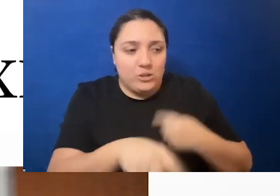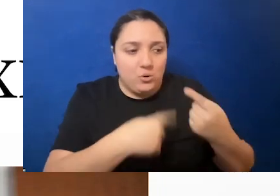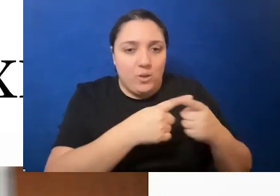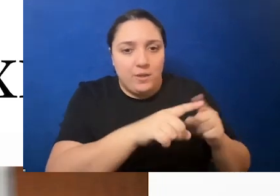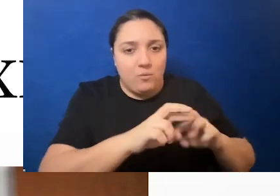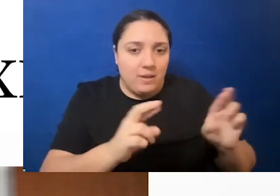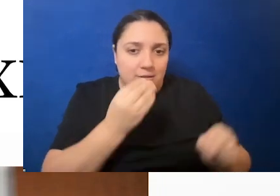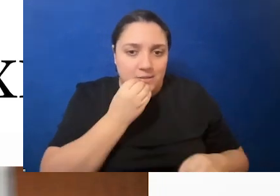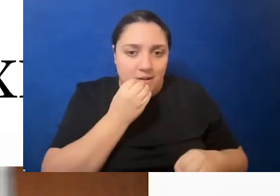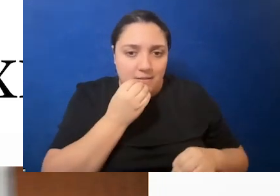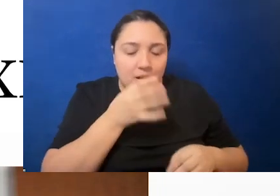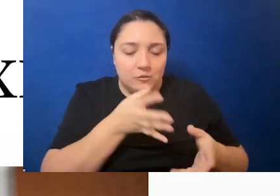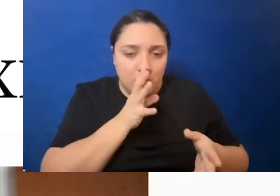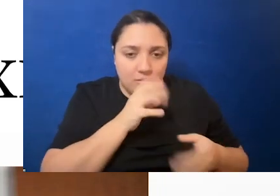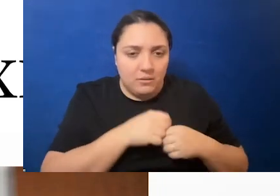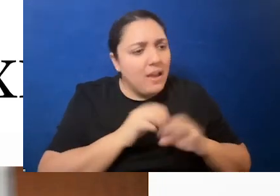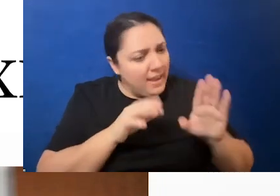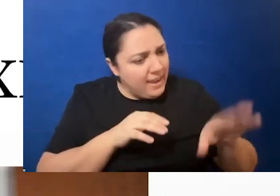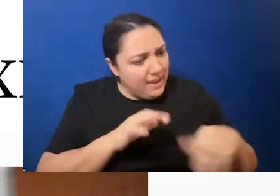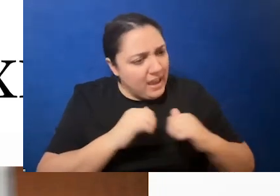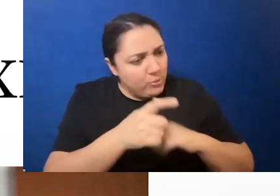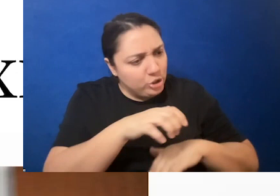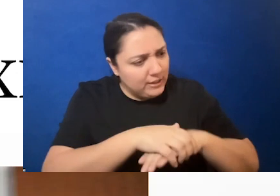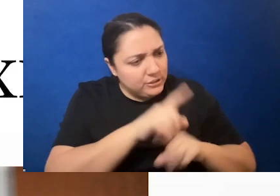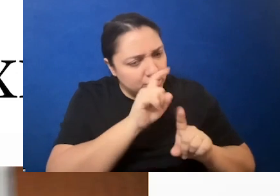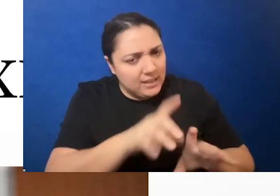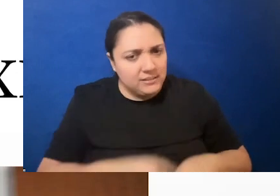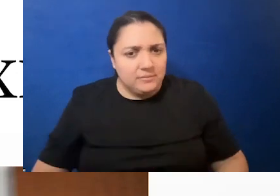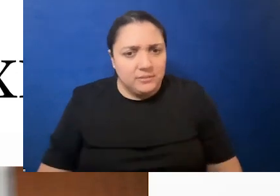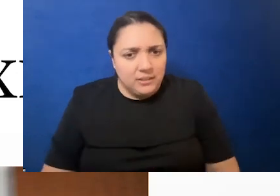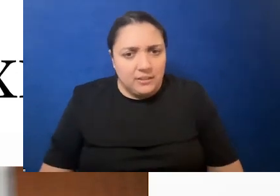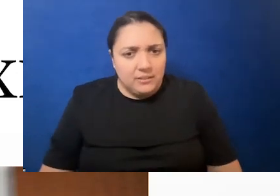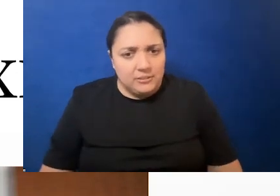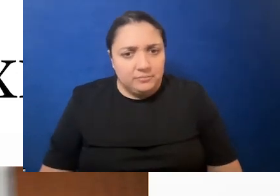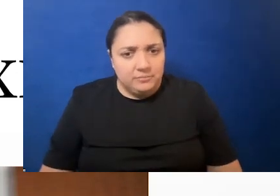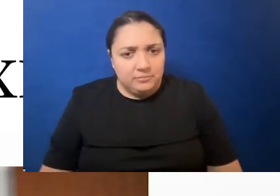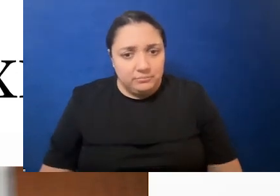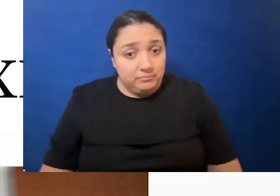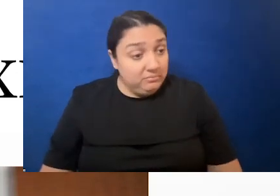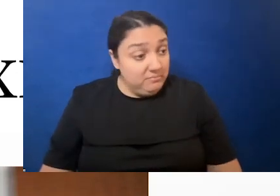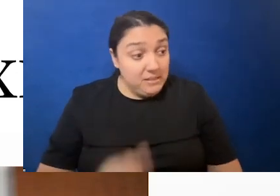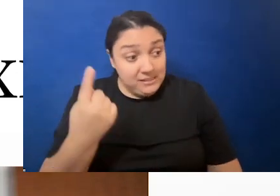HOW WAS THE ENGLISH TEST. DID ANYTHING AWESOME HAPPEN AT